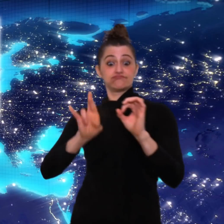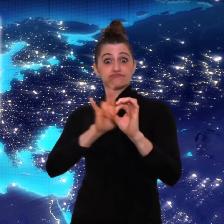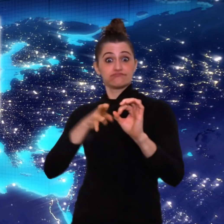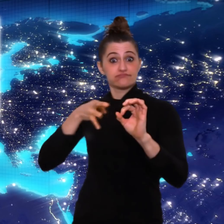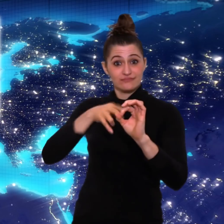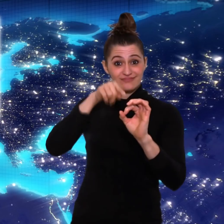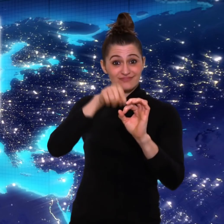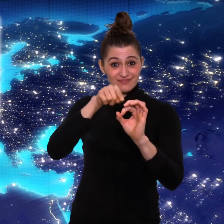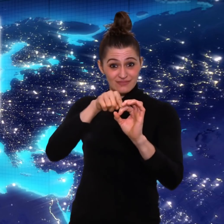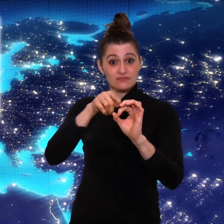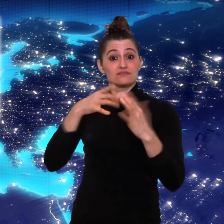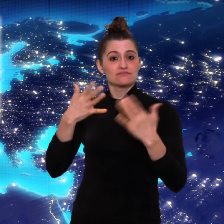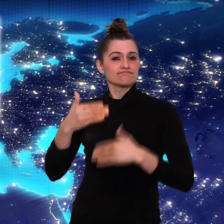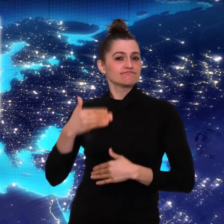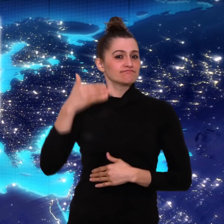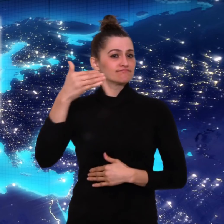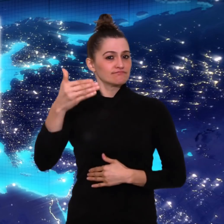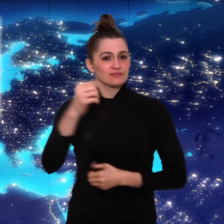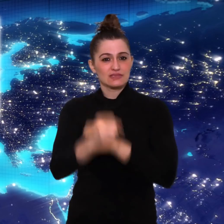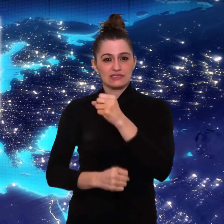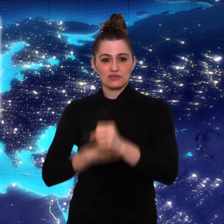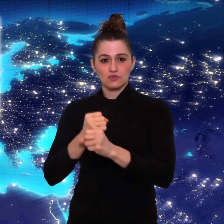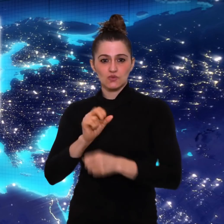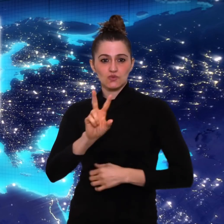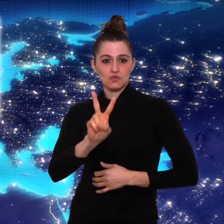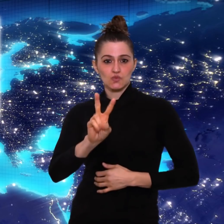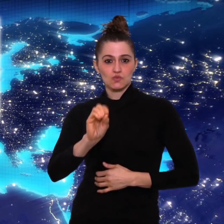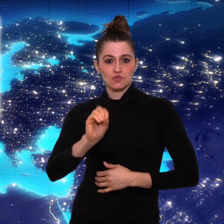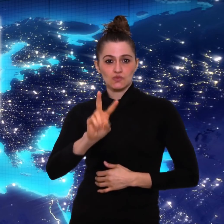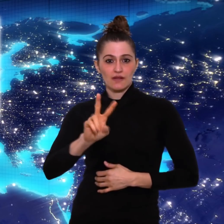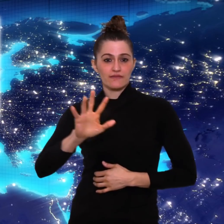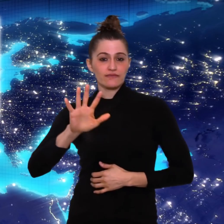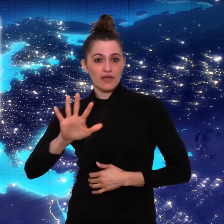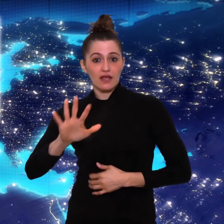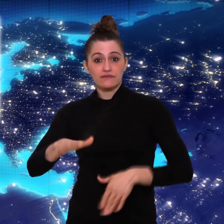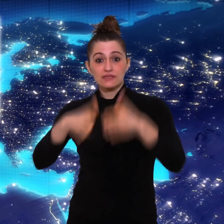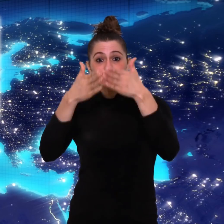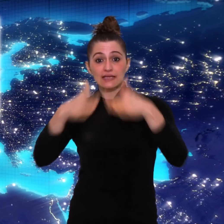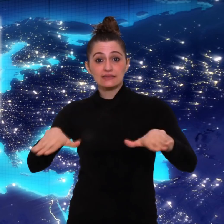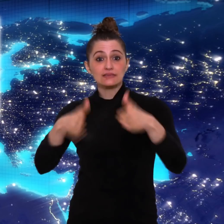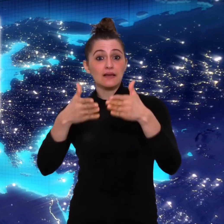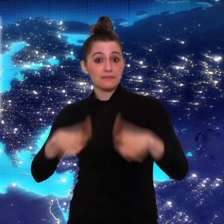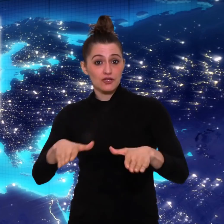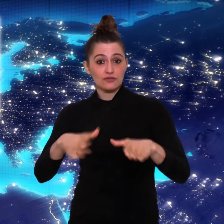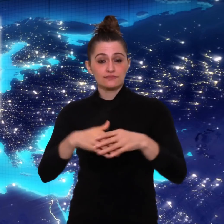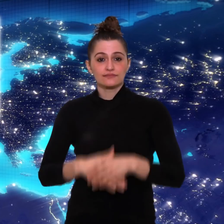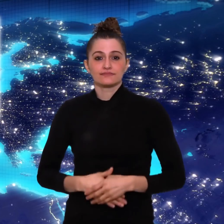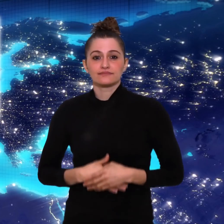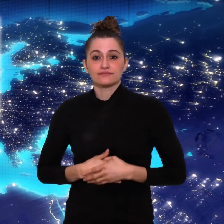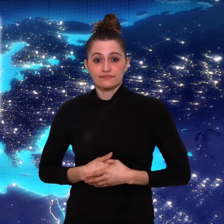release two probes to explore the